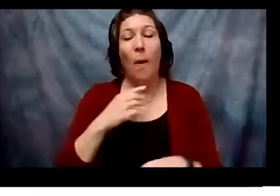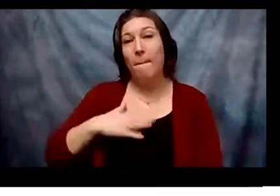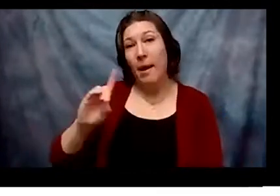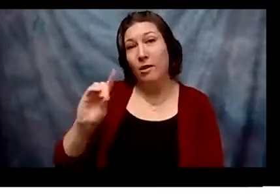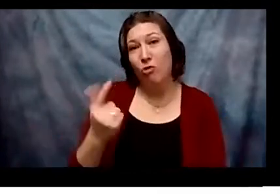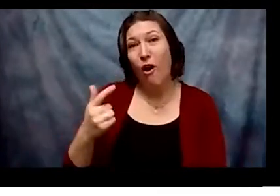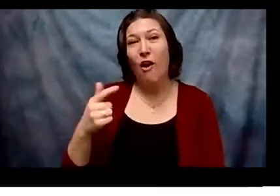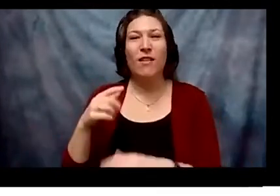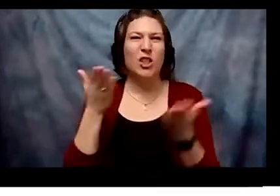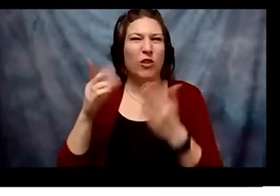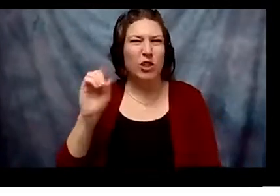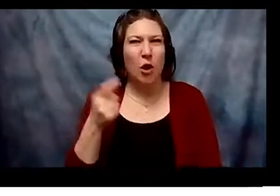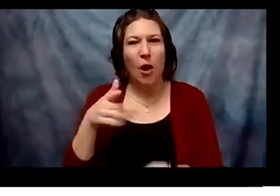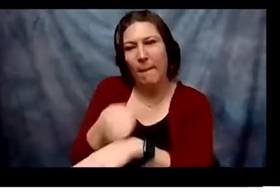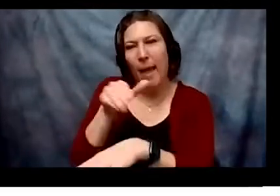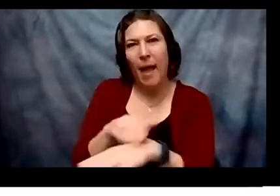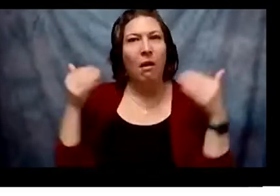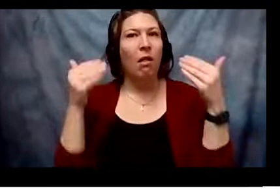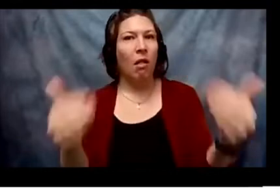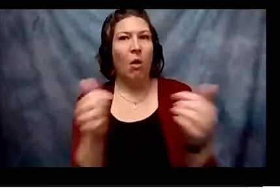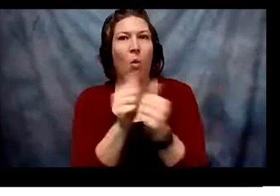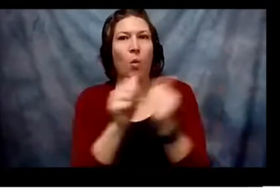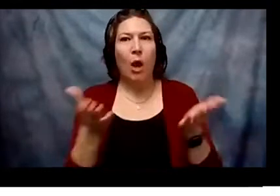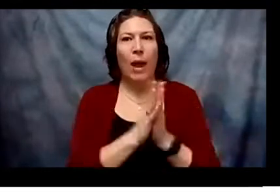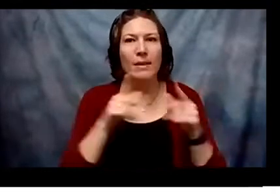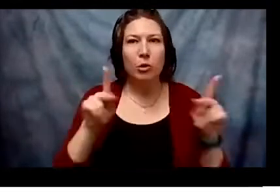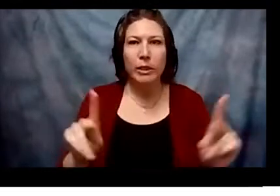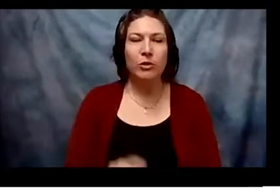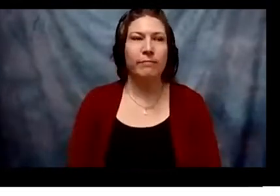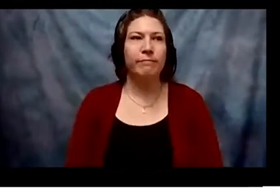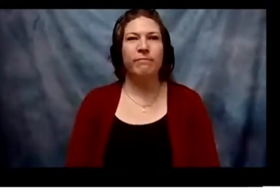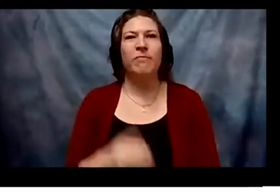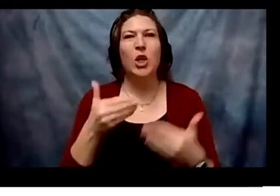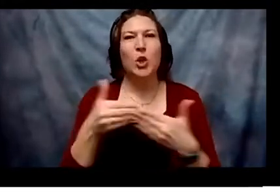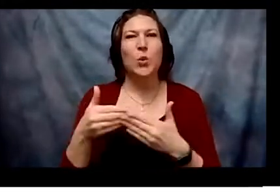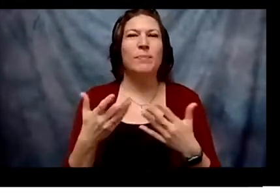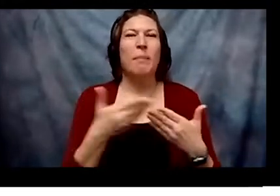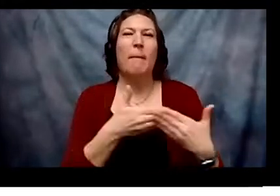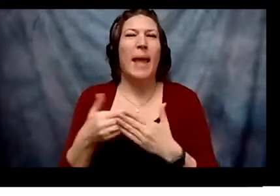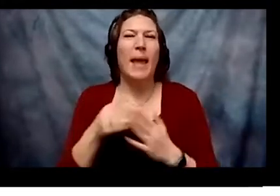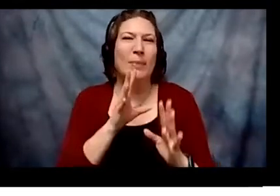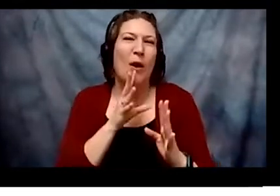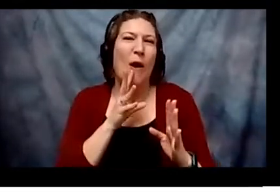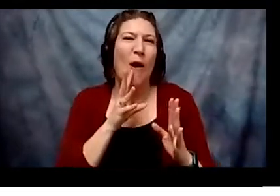asking permission. You use a baby voice When you speak to me.